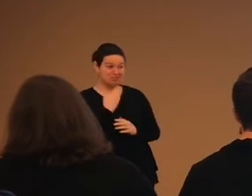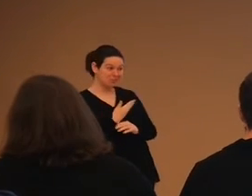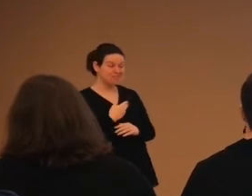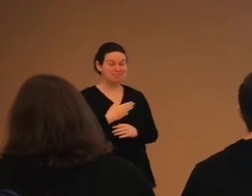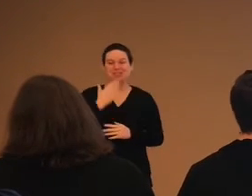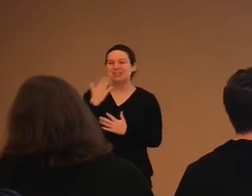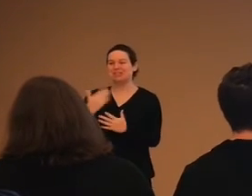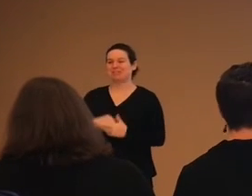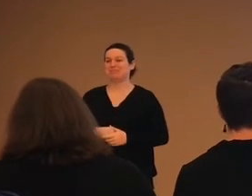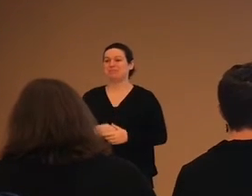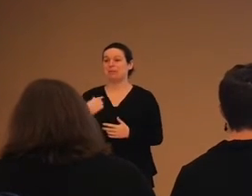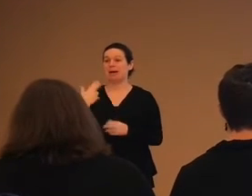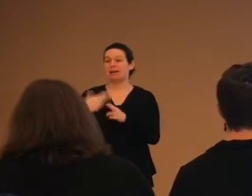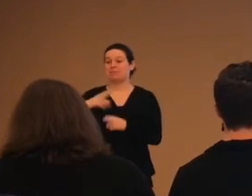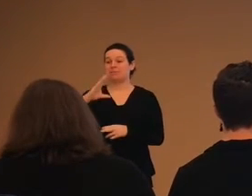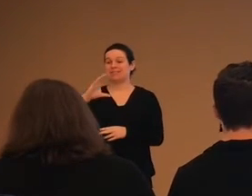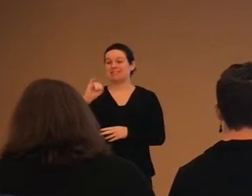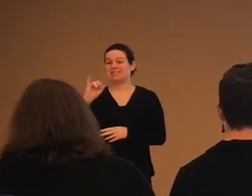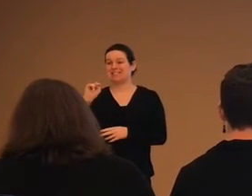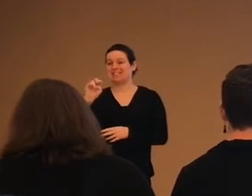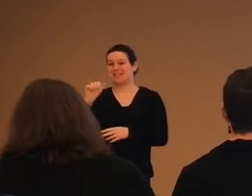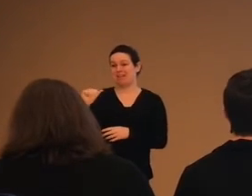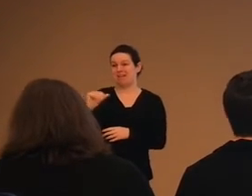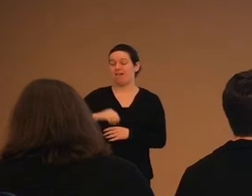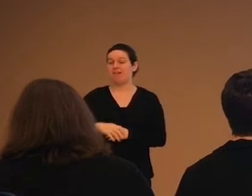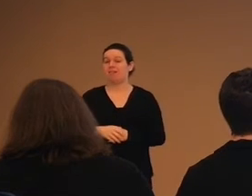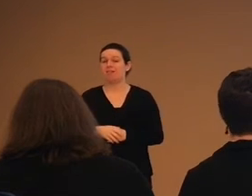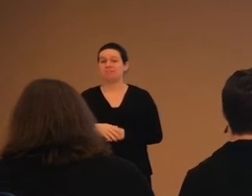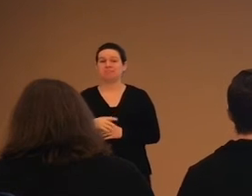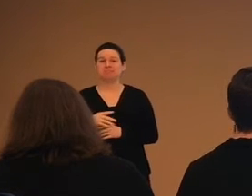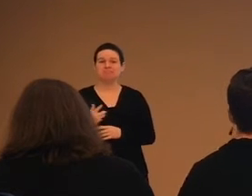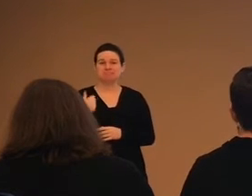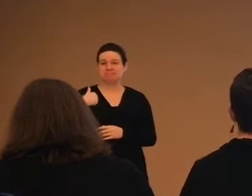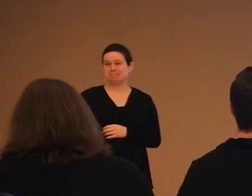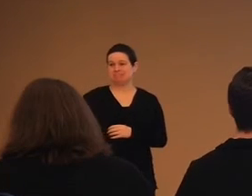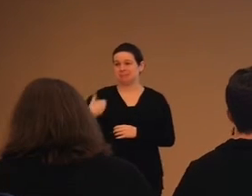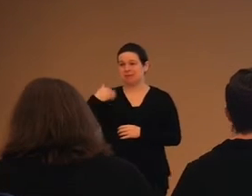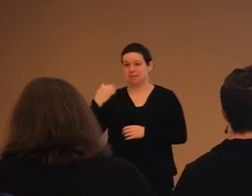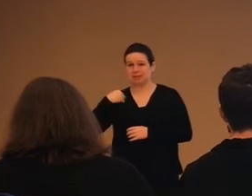My name is Sena. I'm gonna be kind of moderating this fantastic panel today.